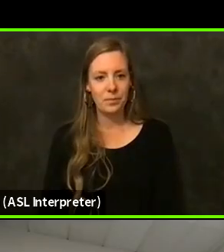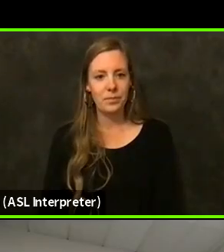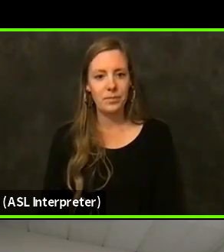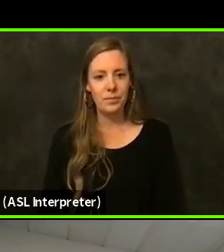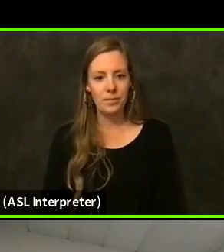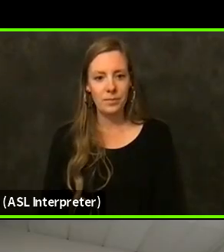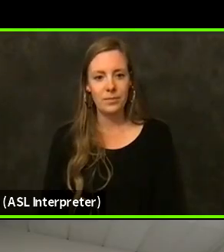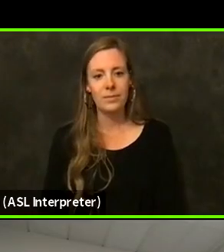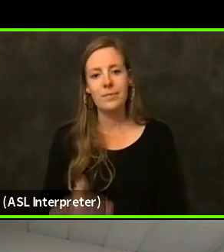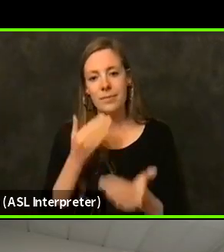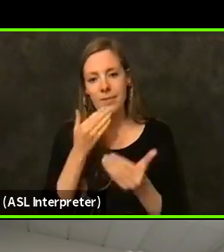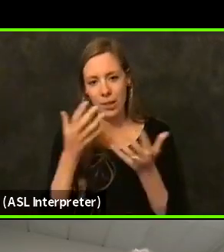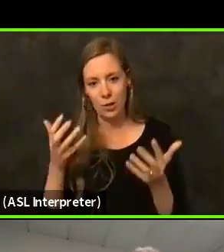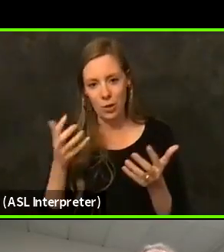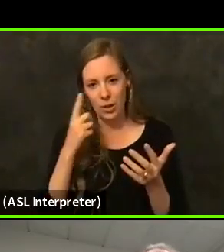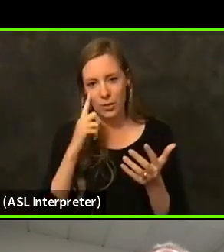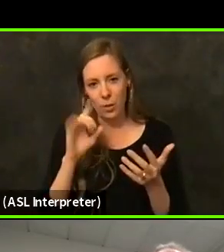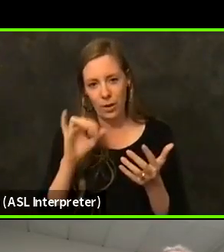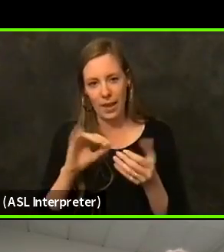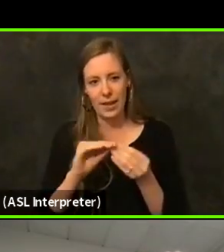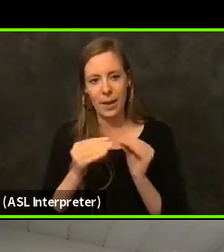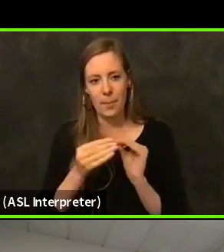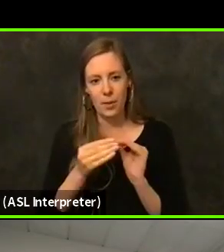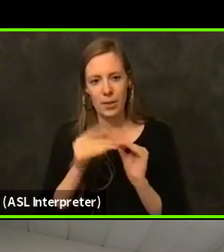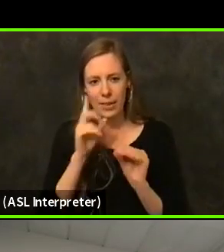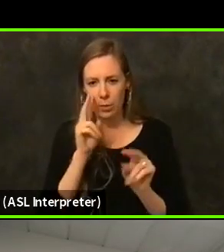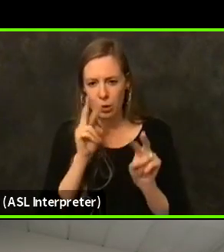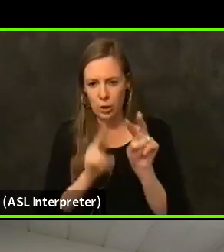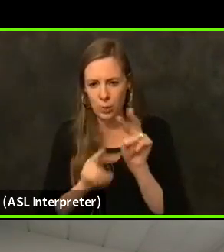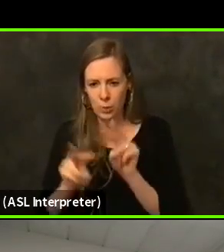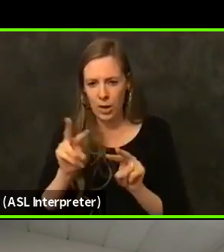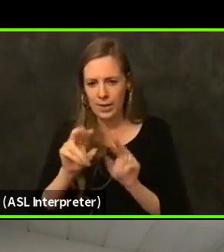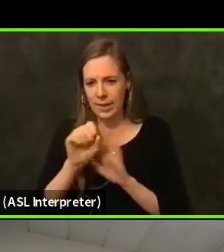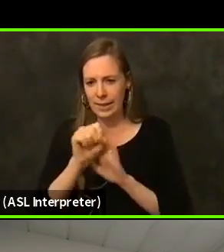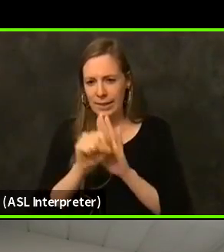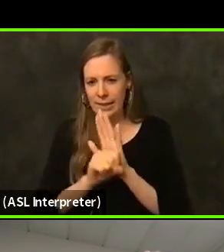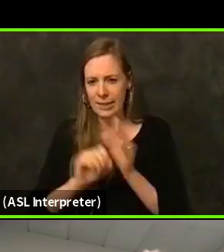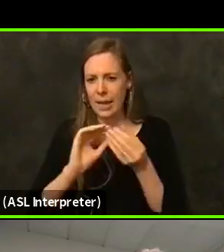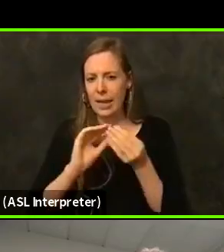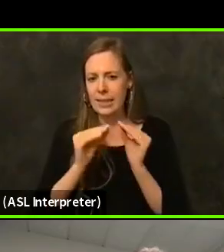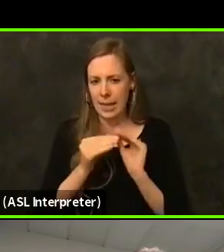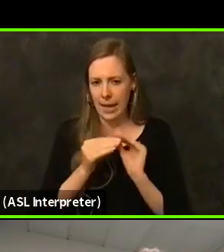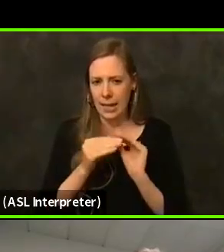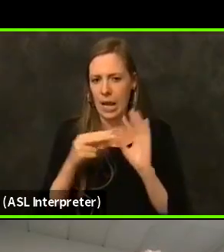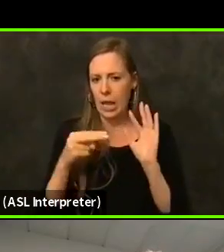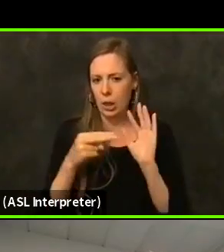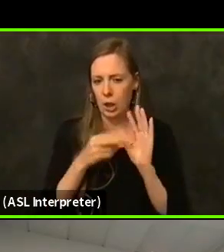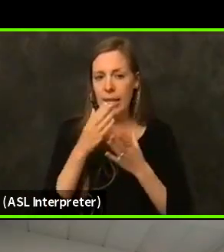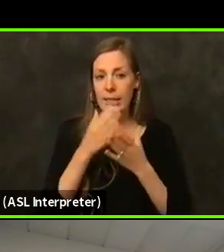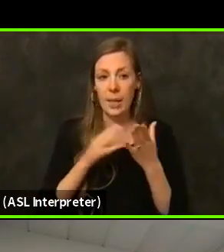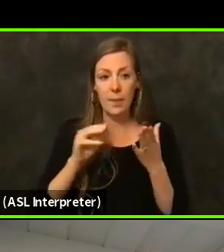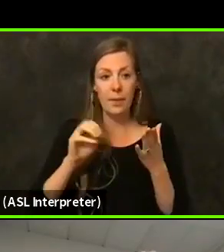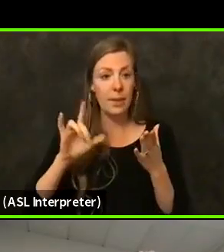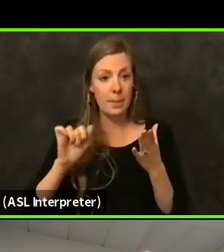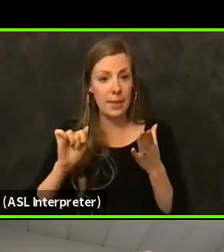Thank you so much for that update, and I was actually browsing some of the state data and looking at some of the media coverage regarding vaccine supply and